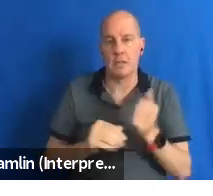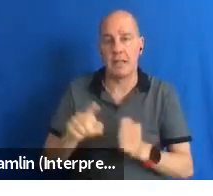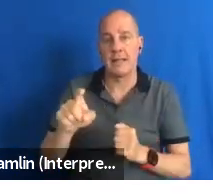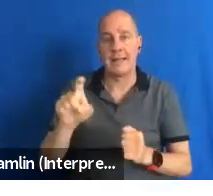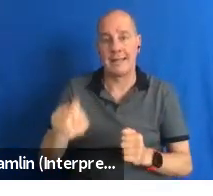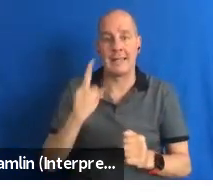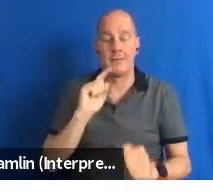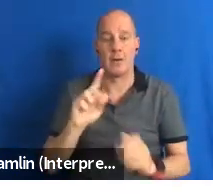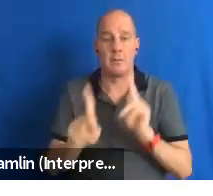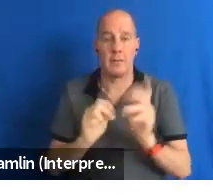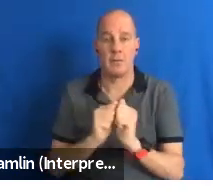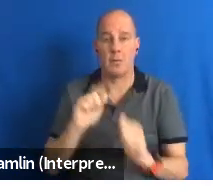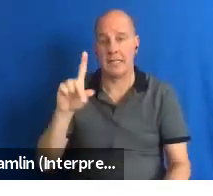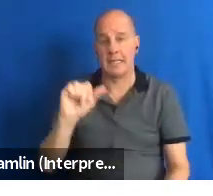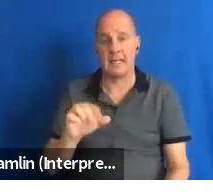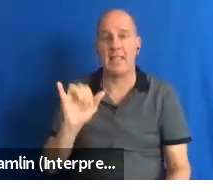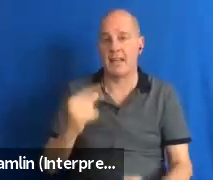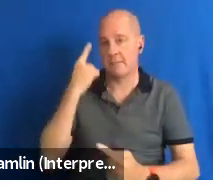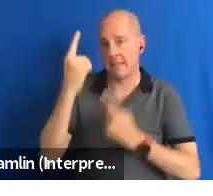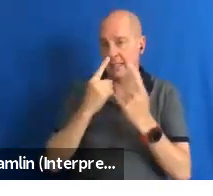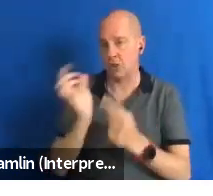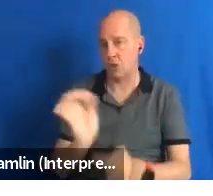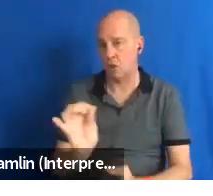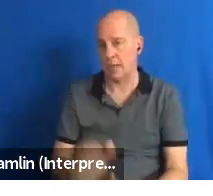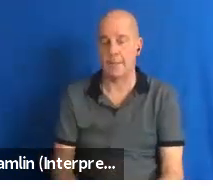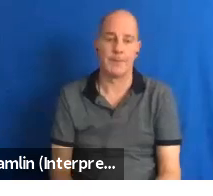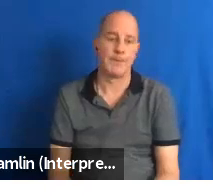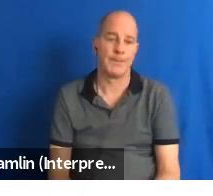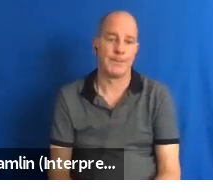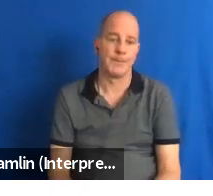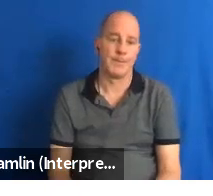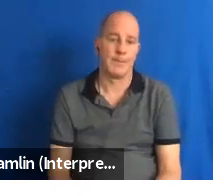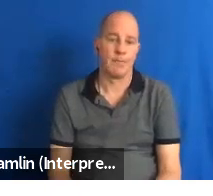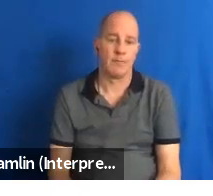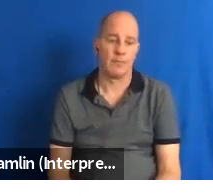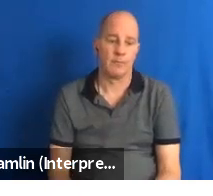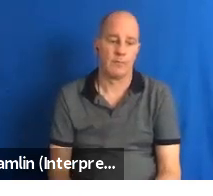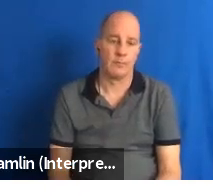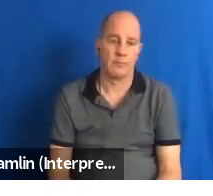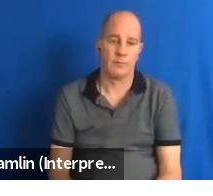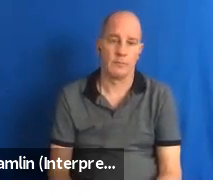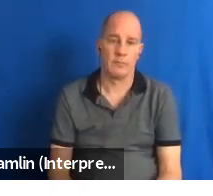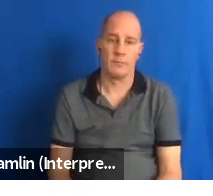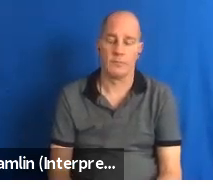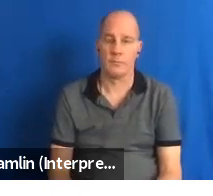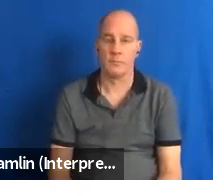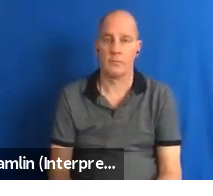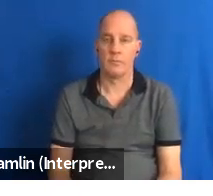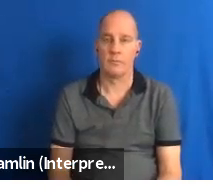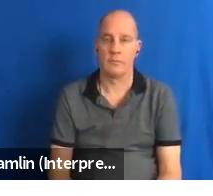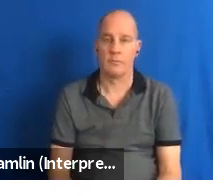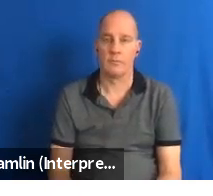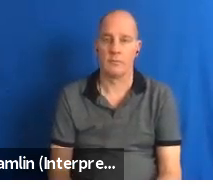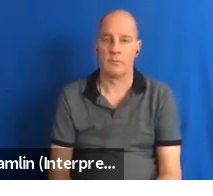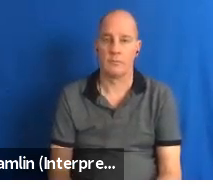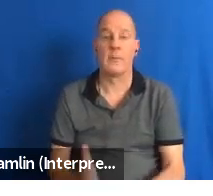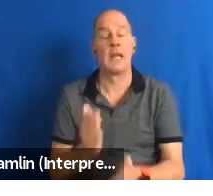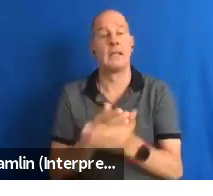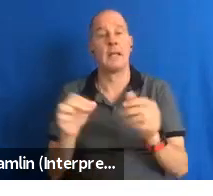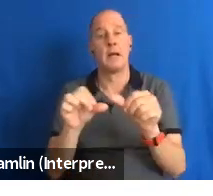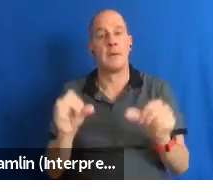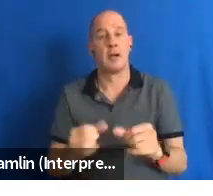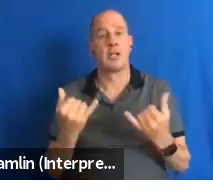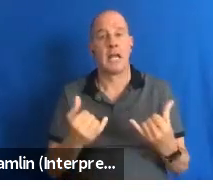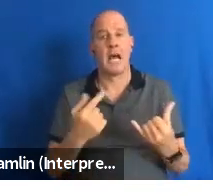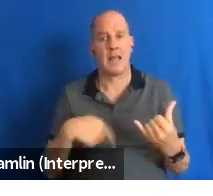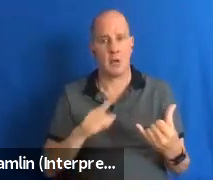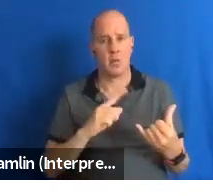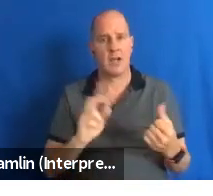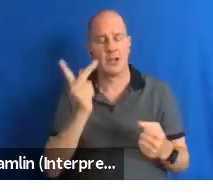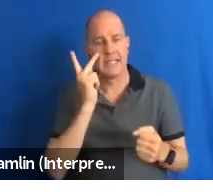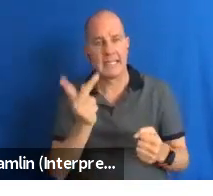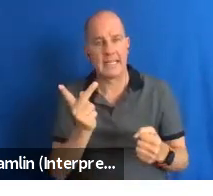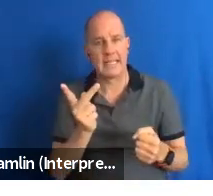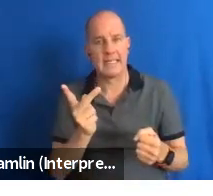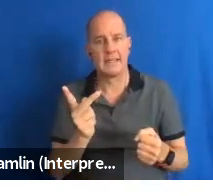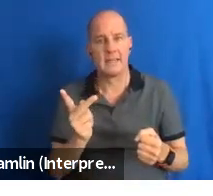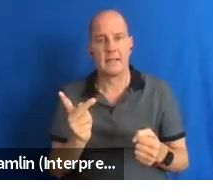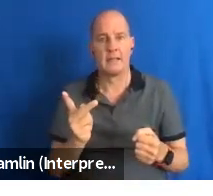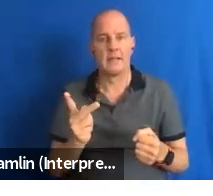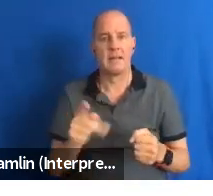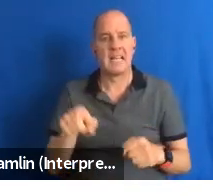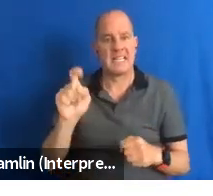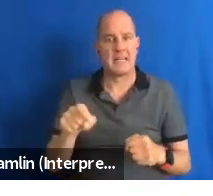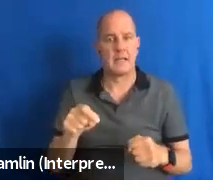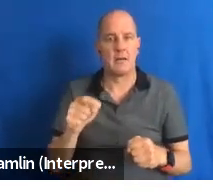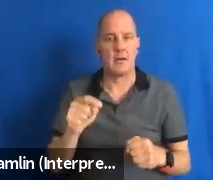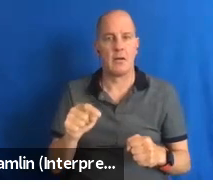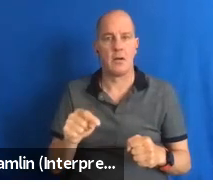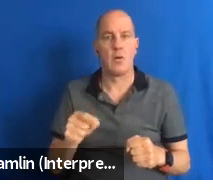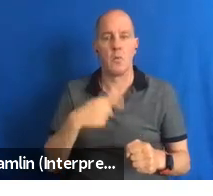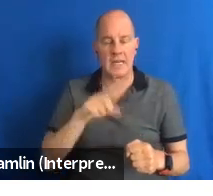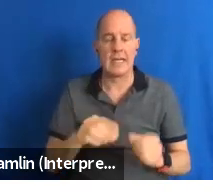have been considered. Some of the areas now that we're still seeing need is that further discussion